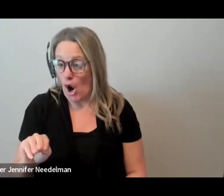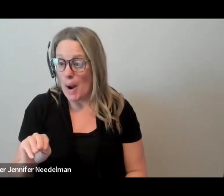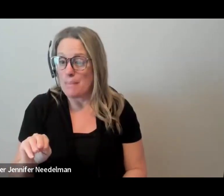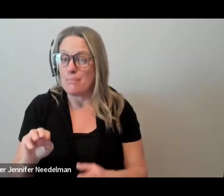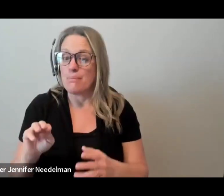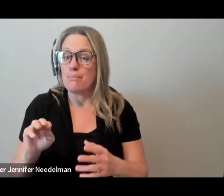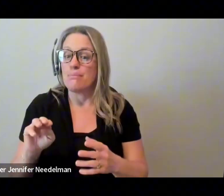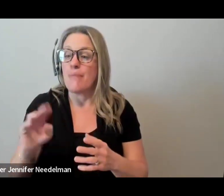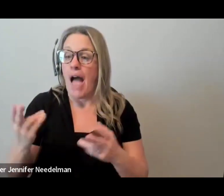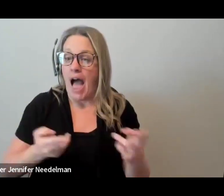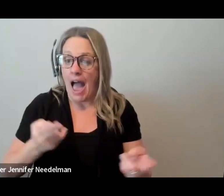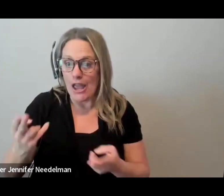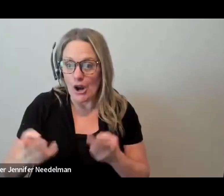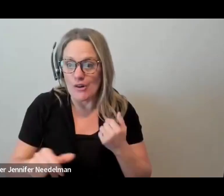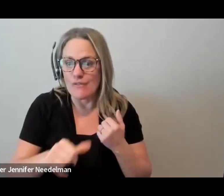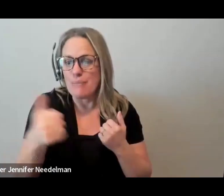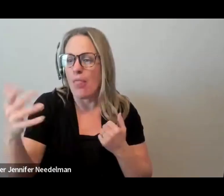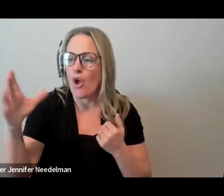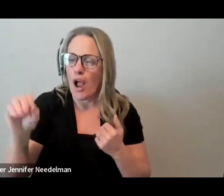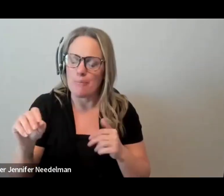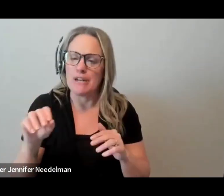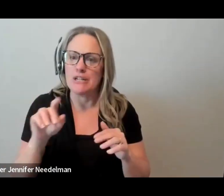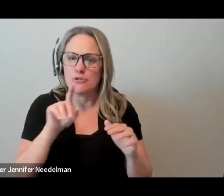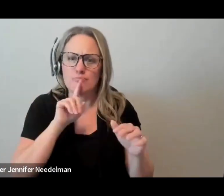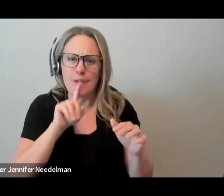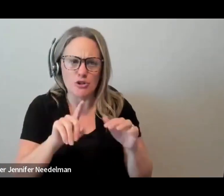and remediate accessibility issues.